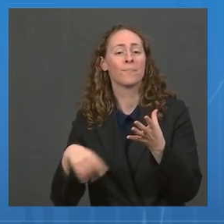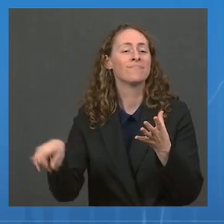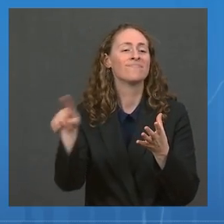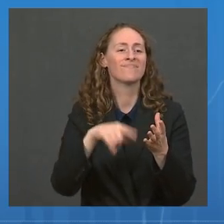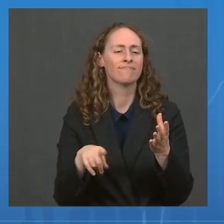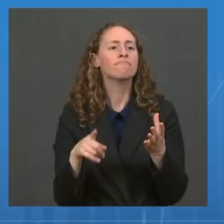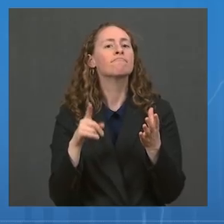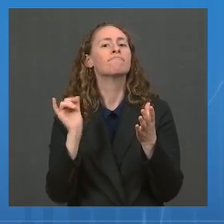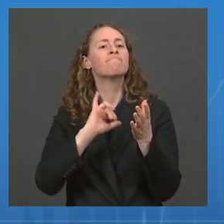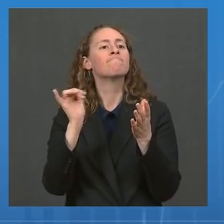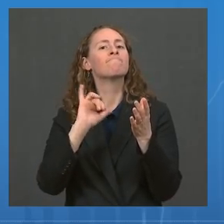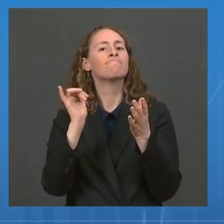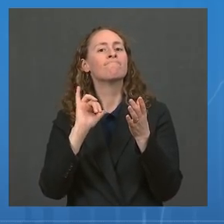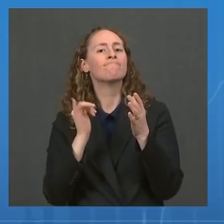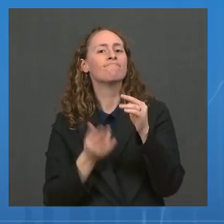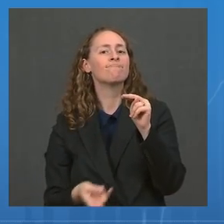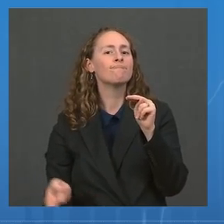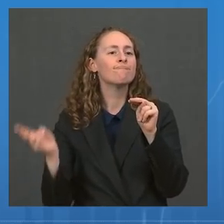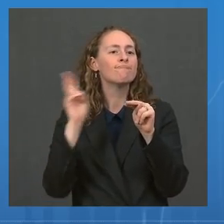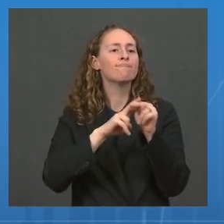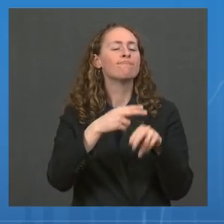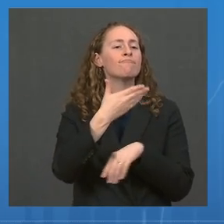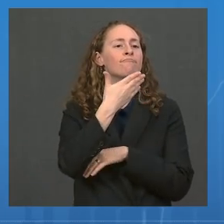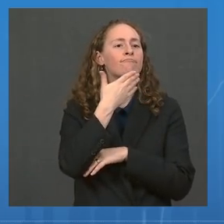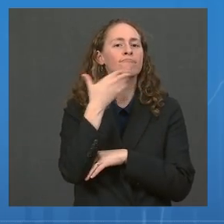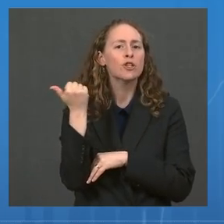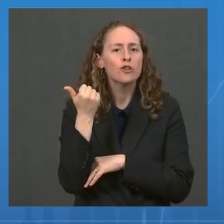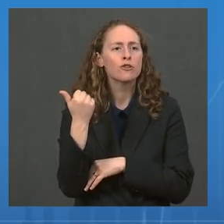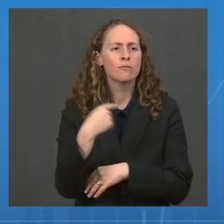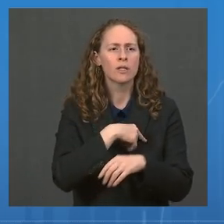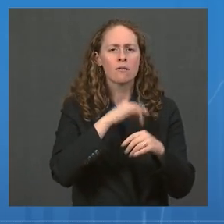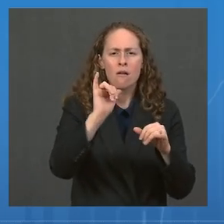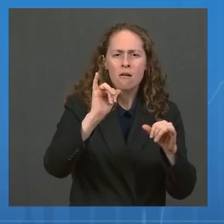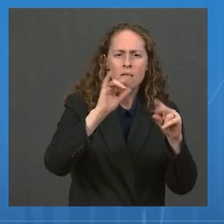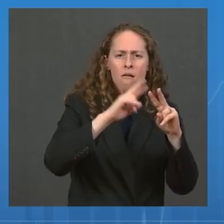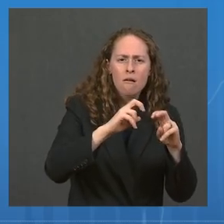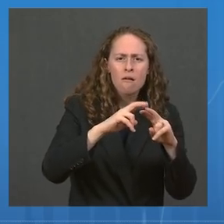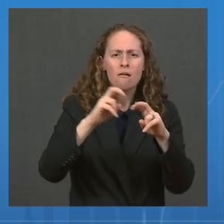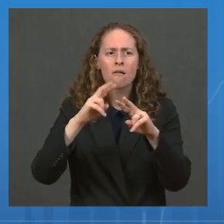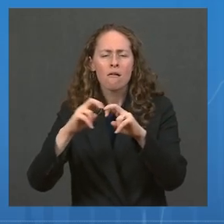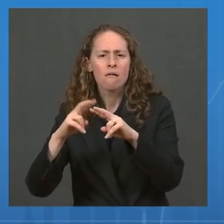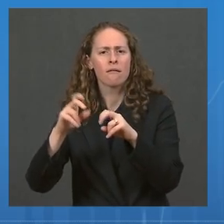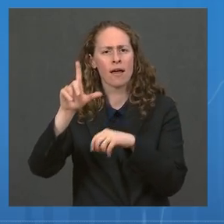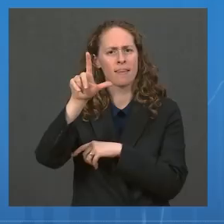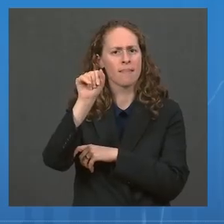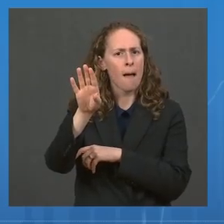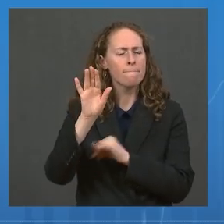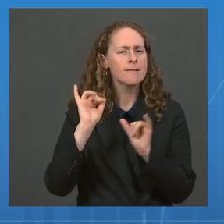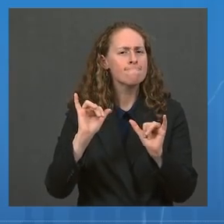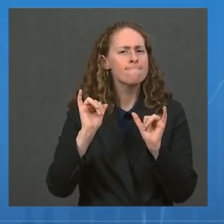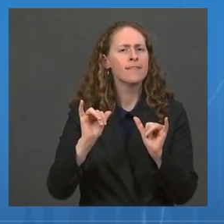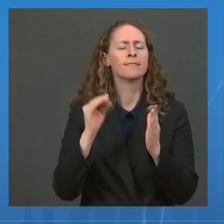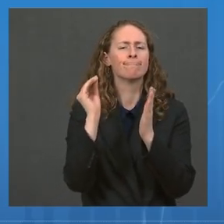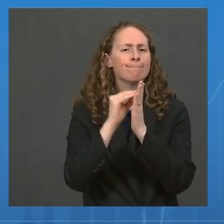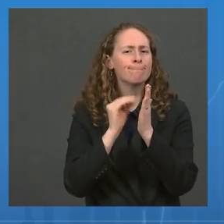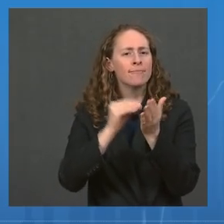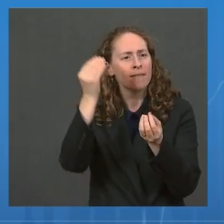That's laboratory data. Let's look at clinical data. Next slide. This is a study that was recently published